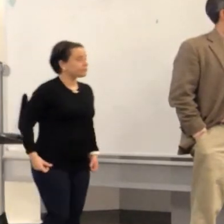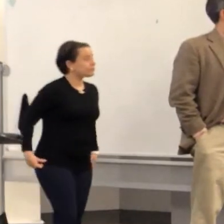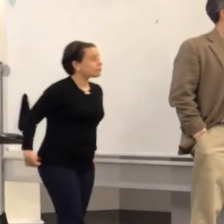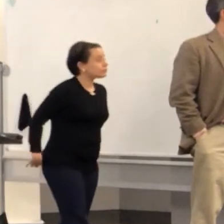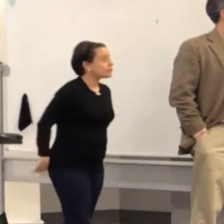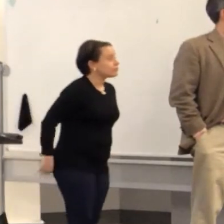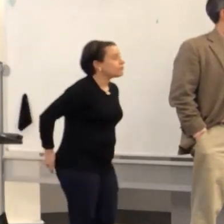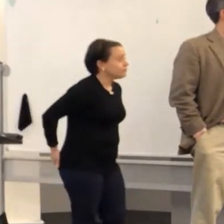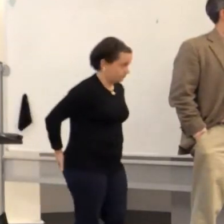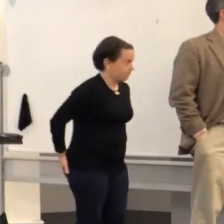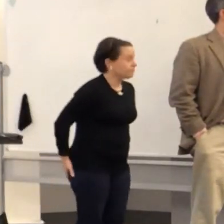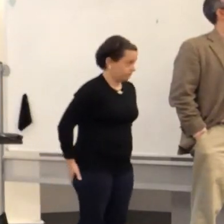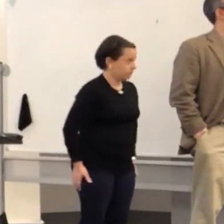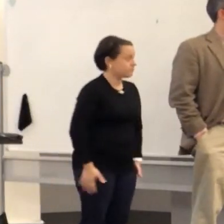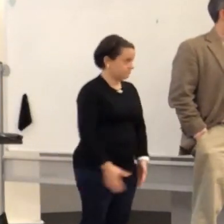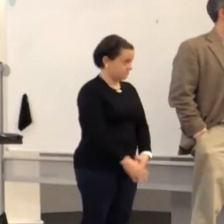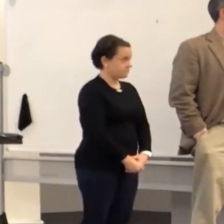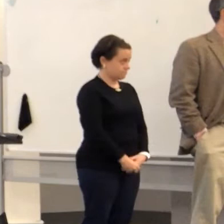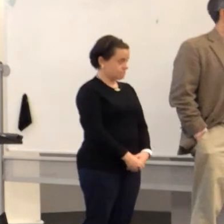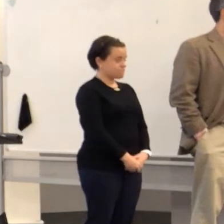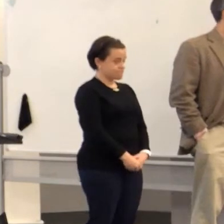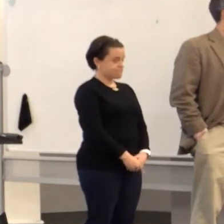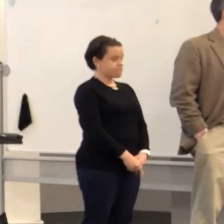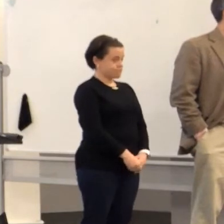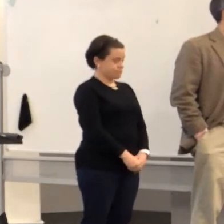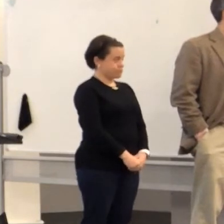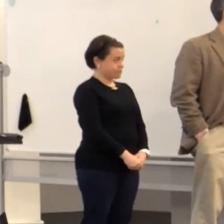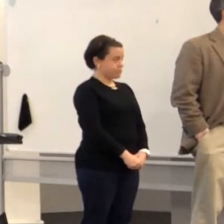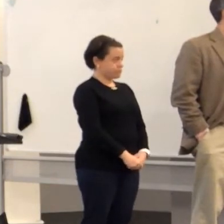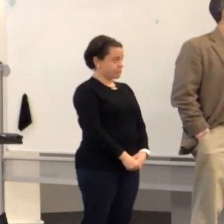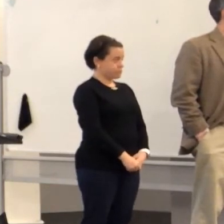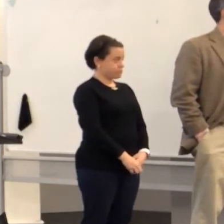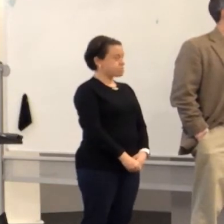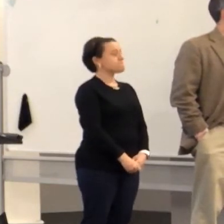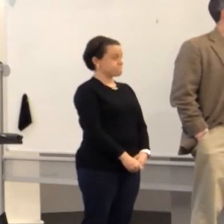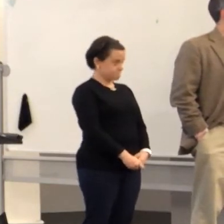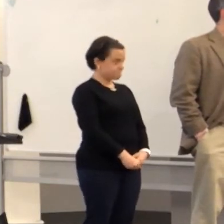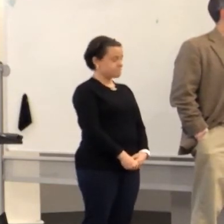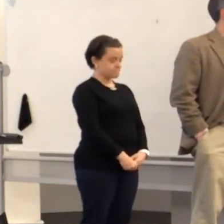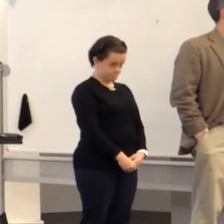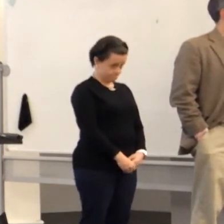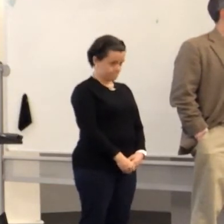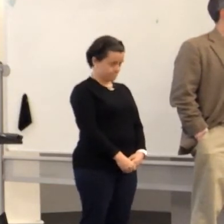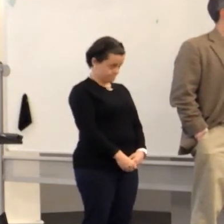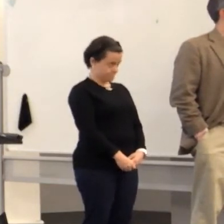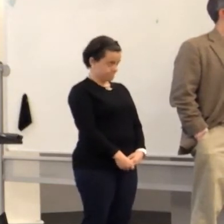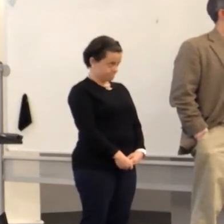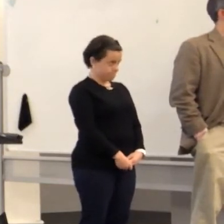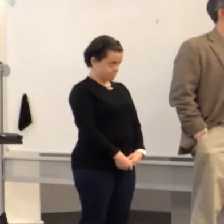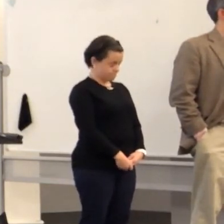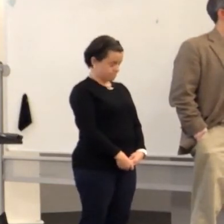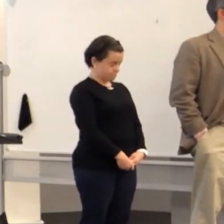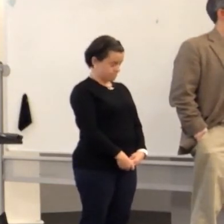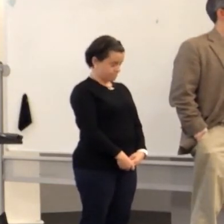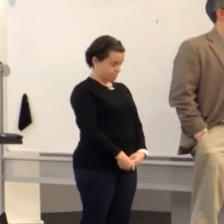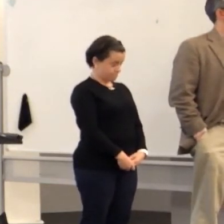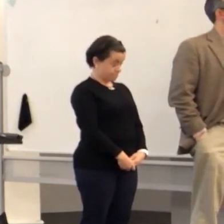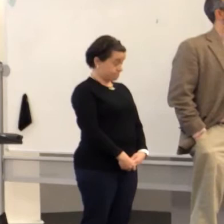of using open source platforms, what did you mean by that, that it could be patented? Could you say that again?